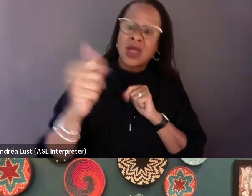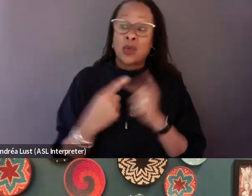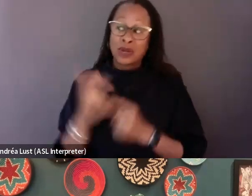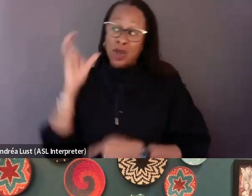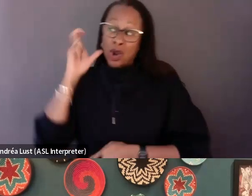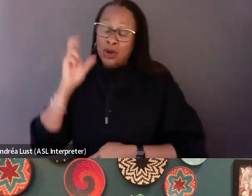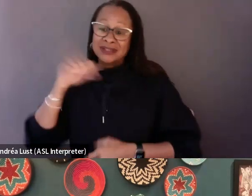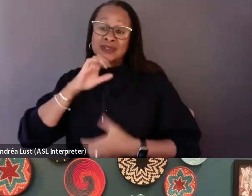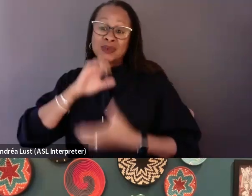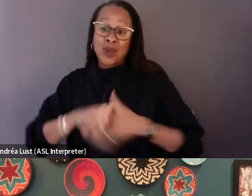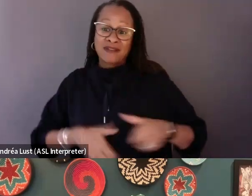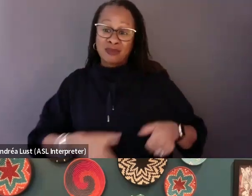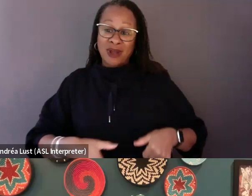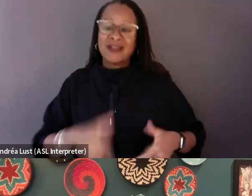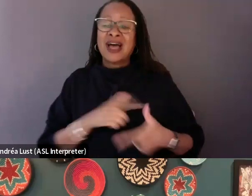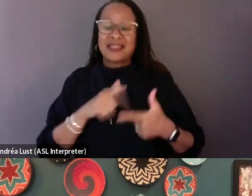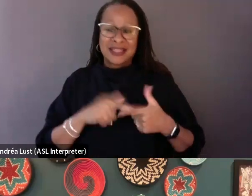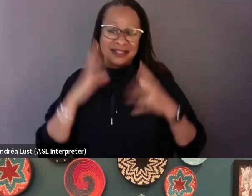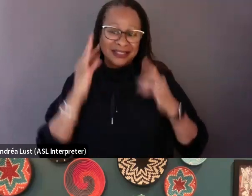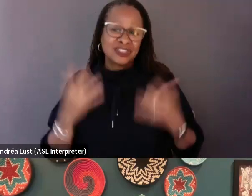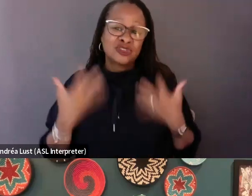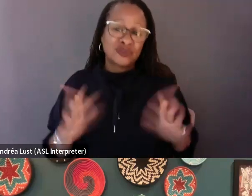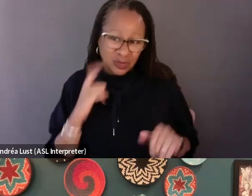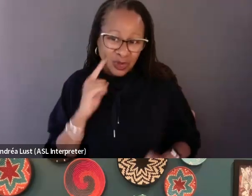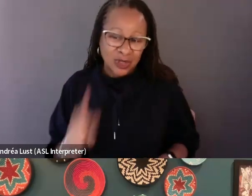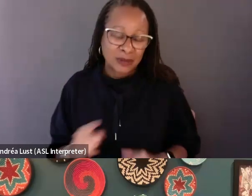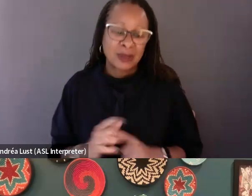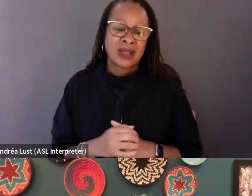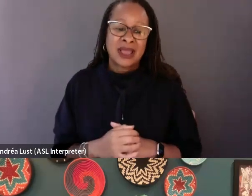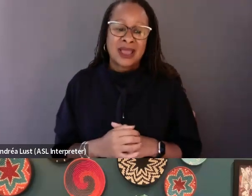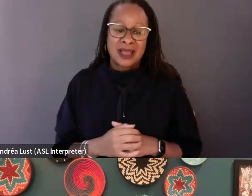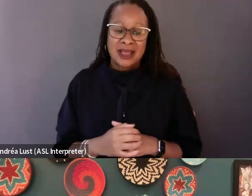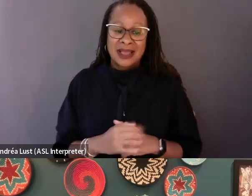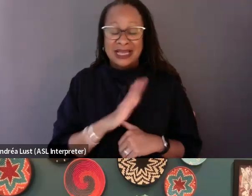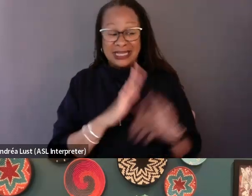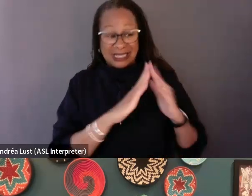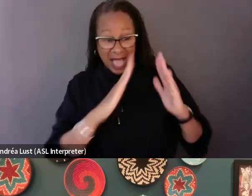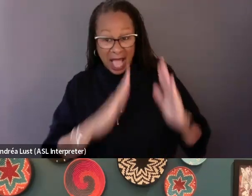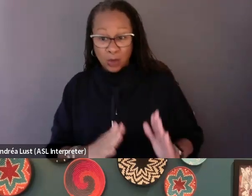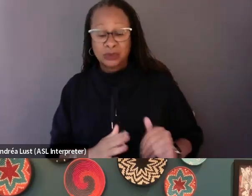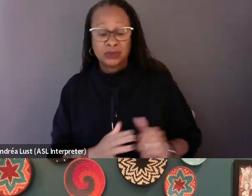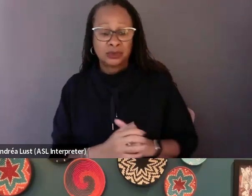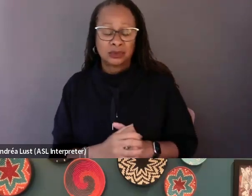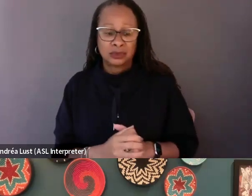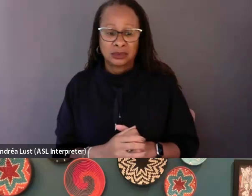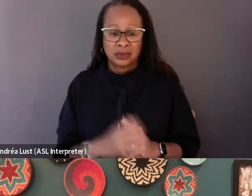that's when the decision was kind of made for him. On one hand, his house, which the only thing that he knows,